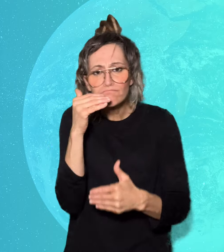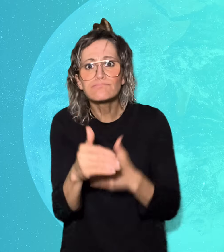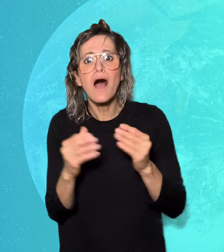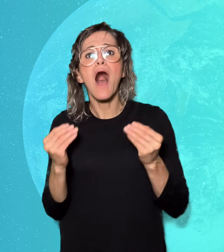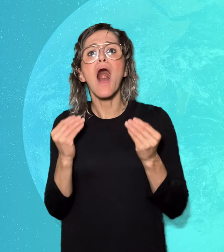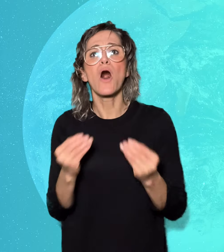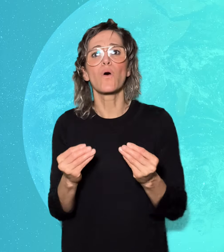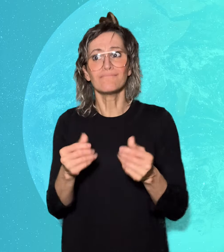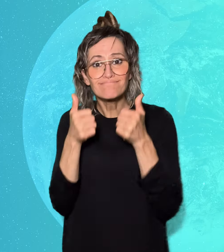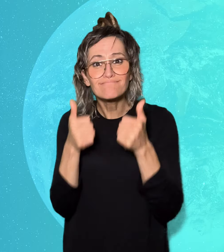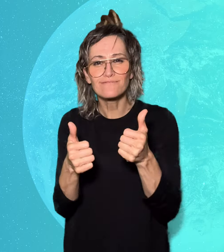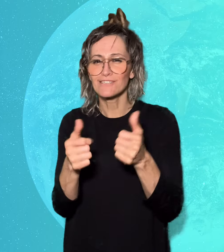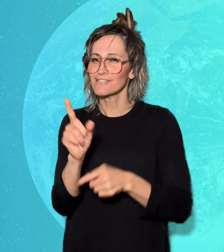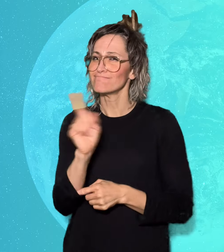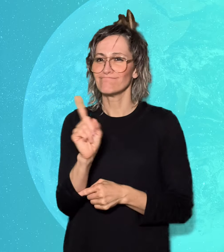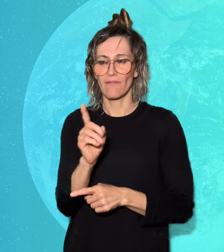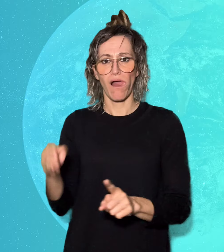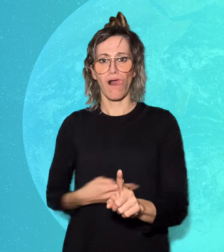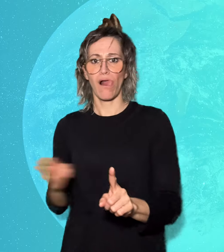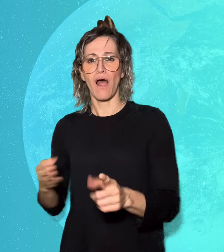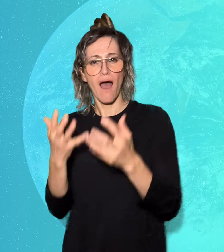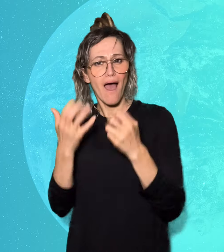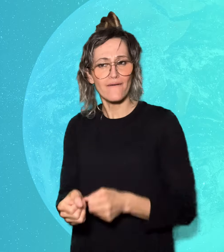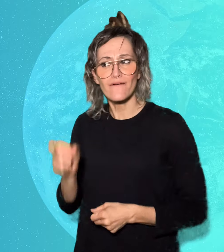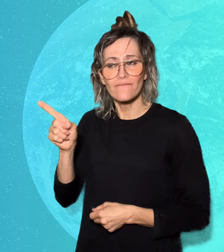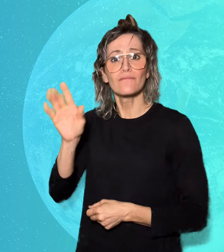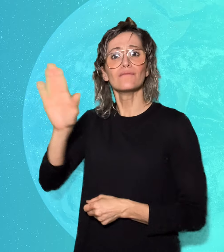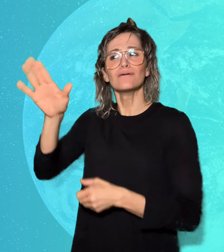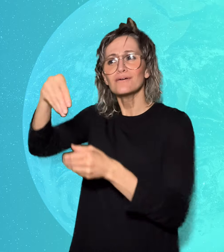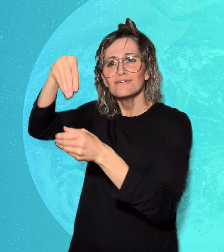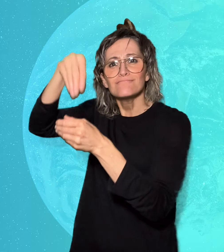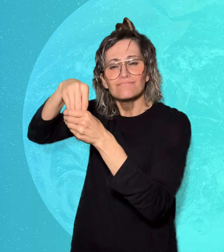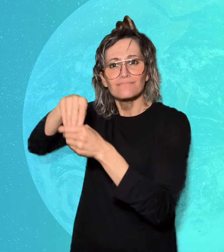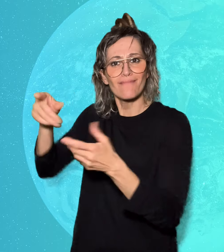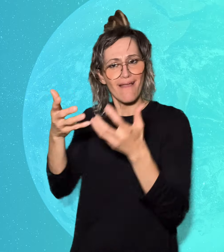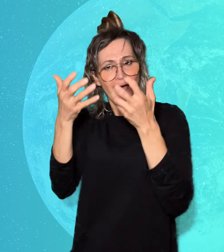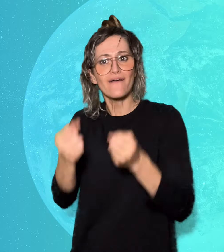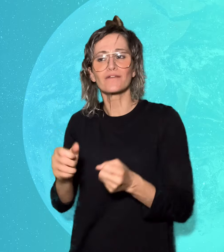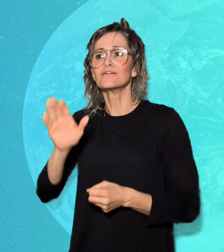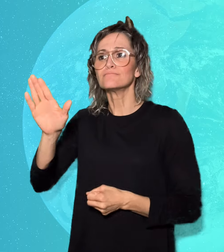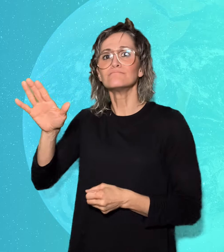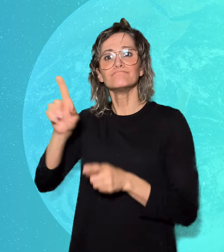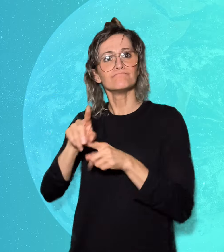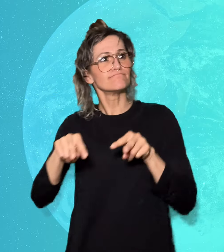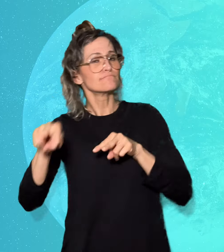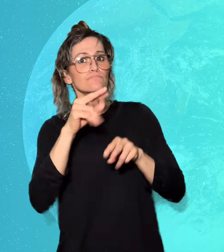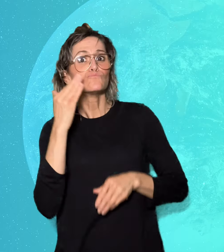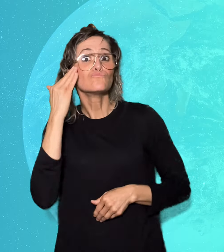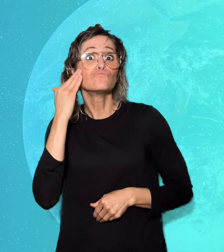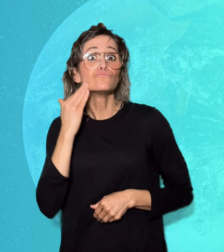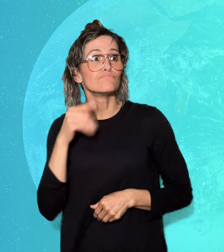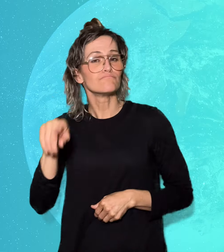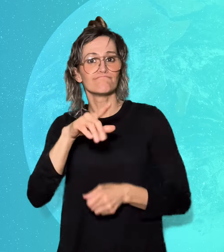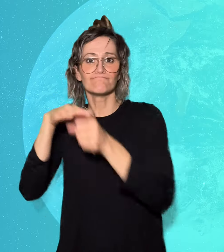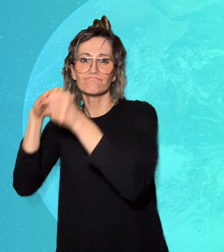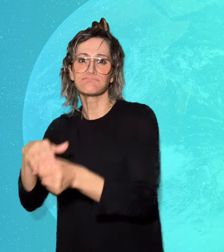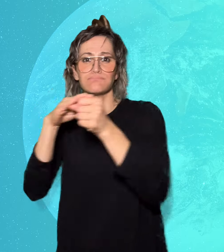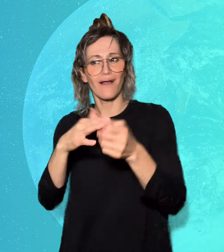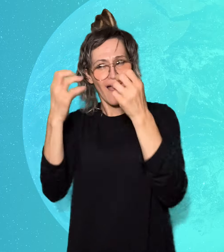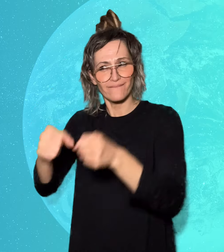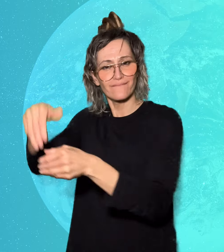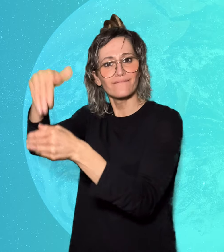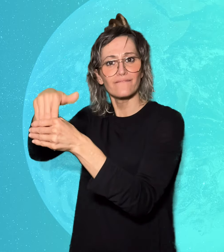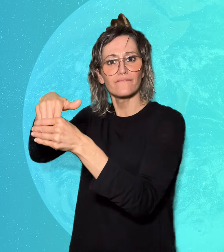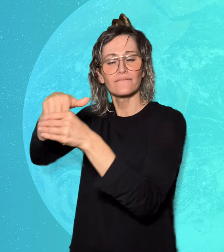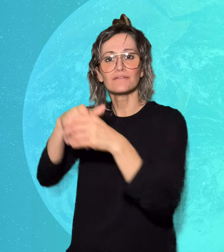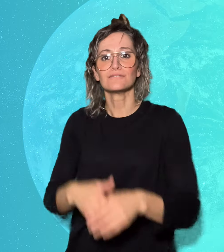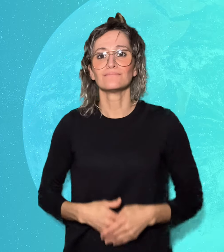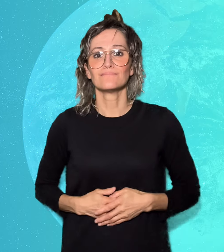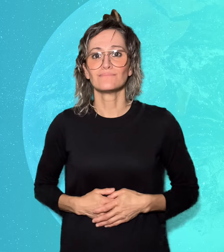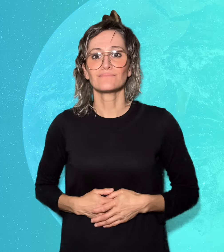within the Department of Public Safety (DPS).